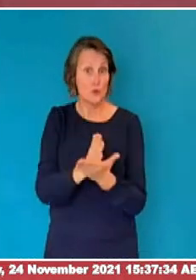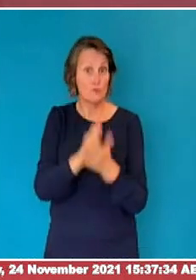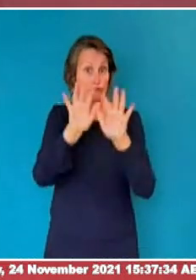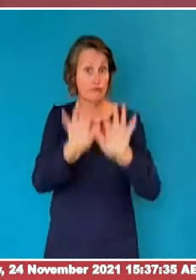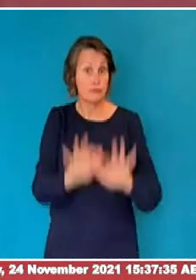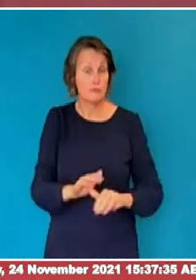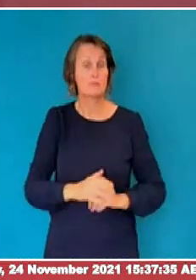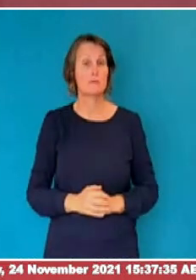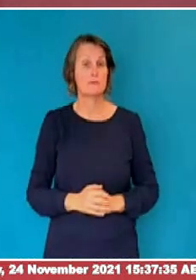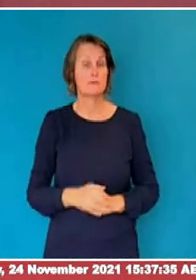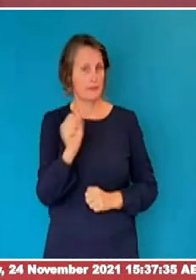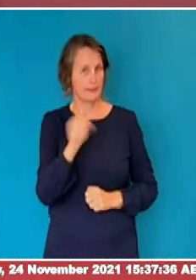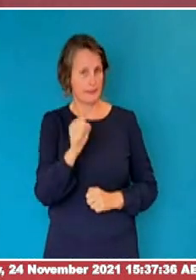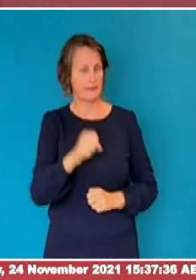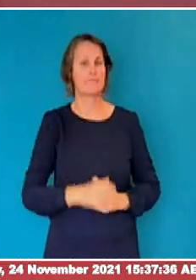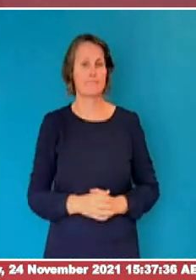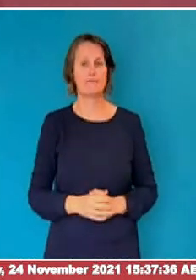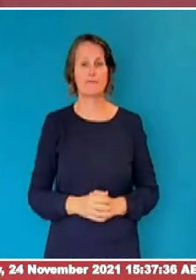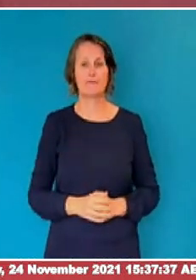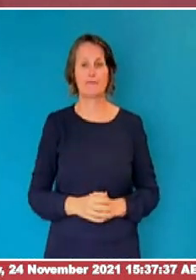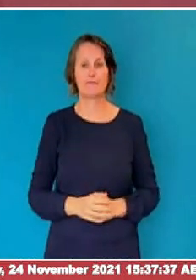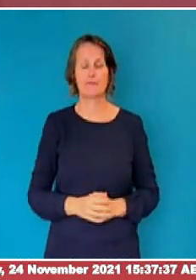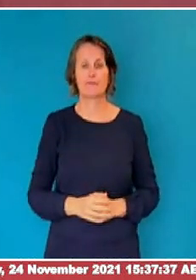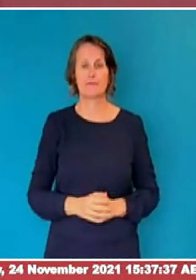Yes, they are.